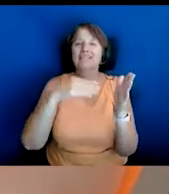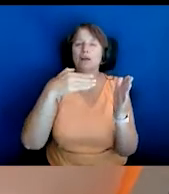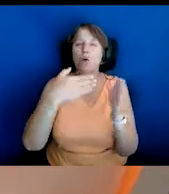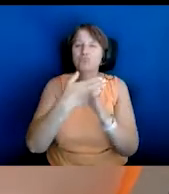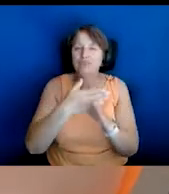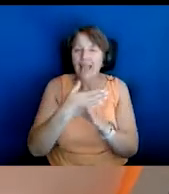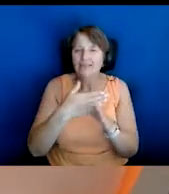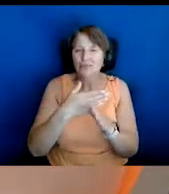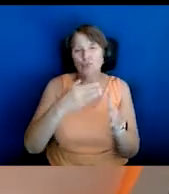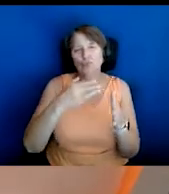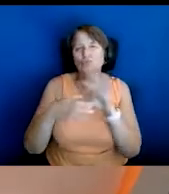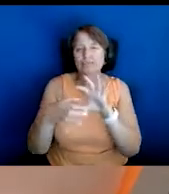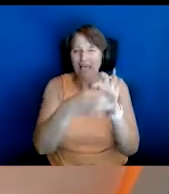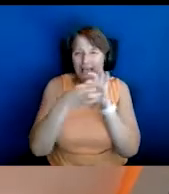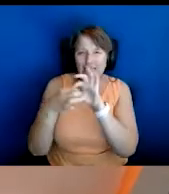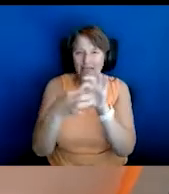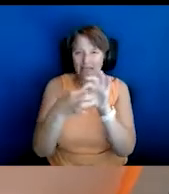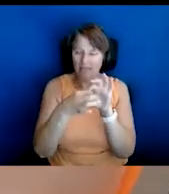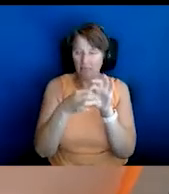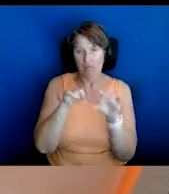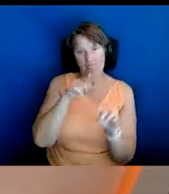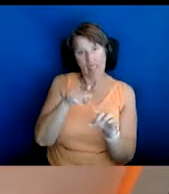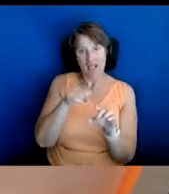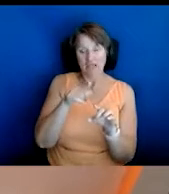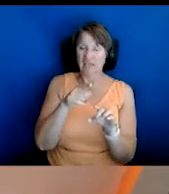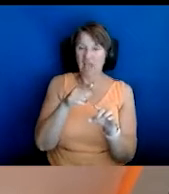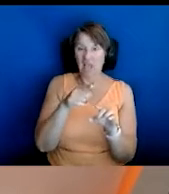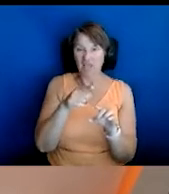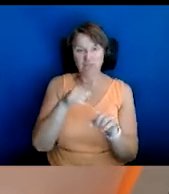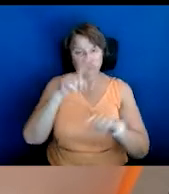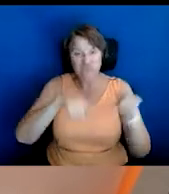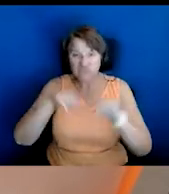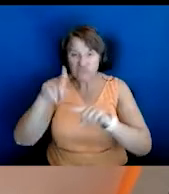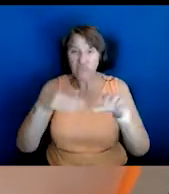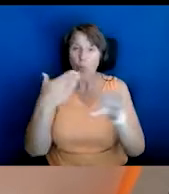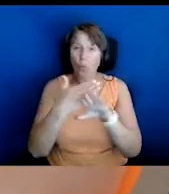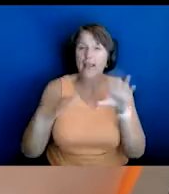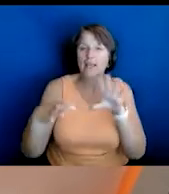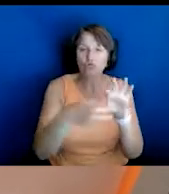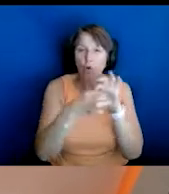which is a working group of artists, designers, farmers, anthropologists and architects.